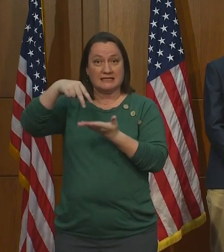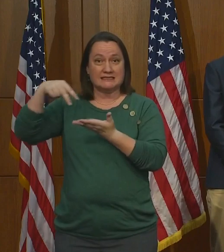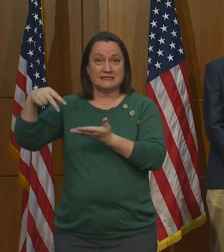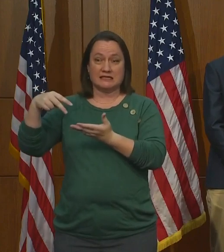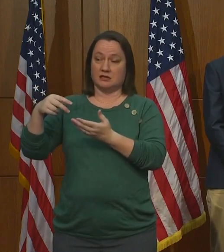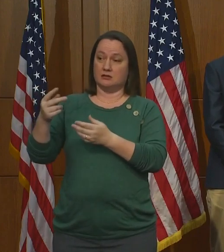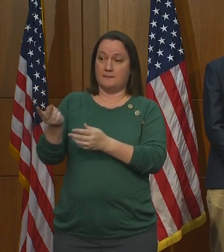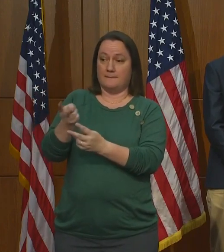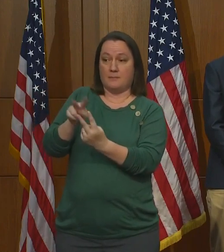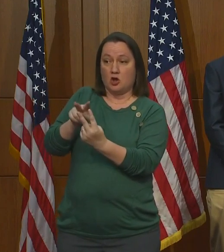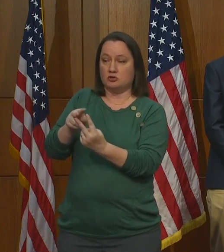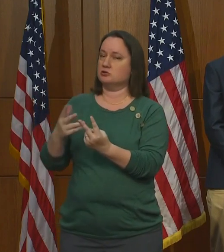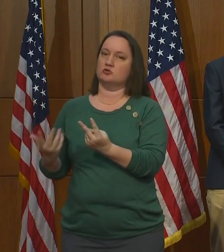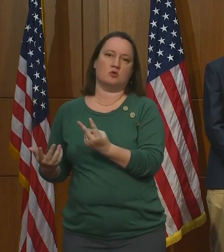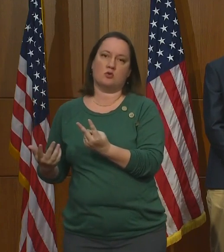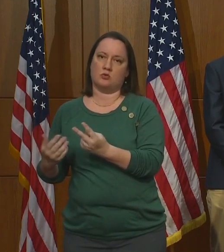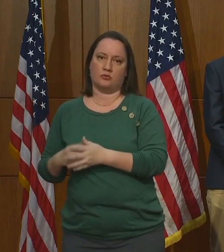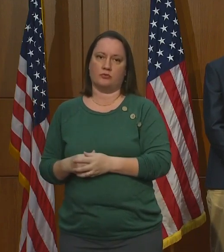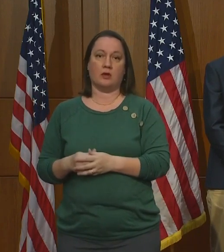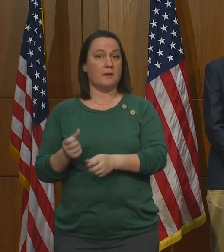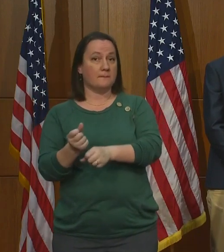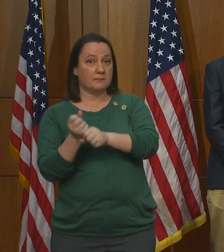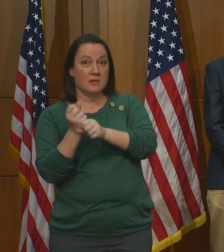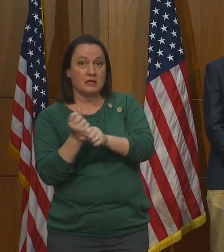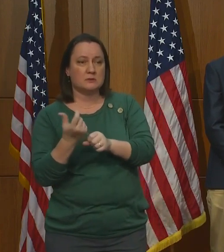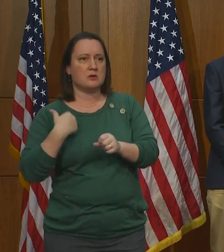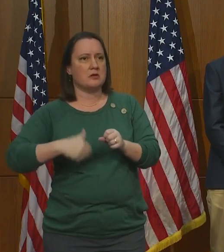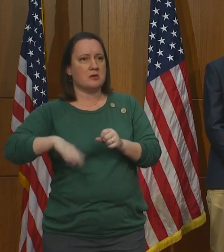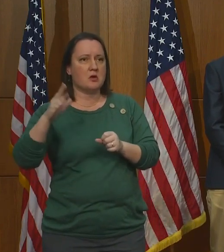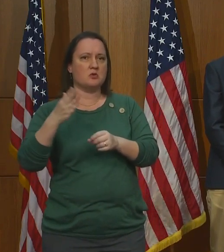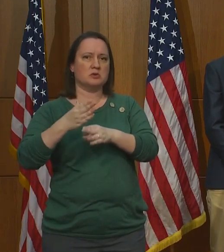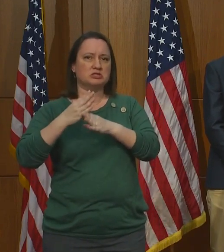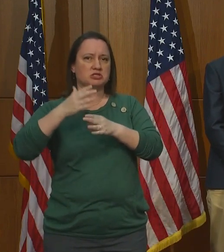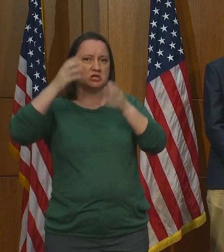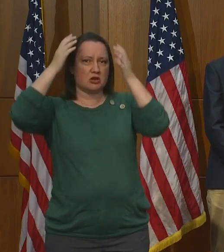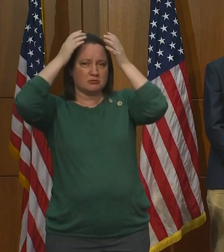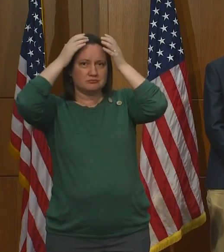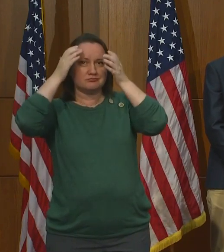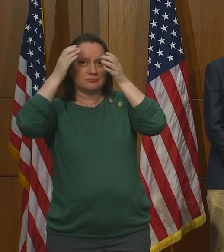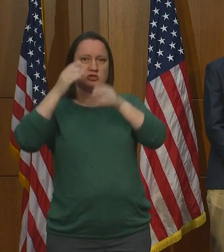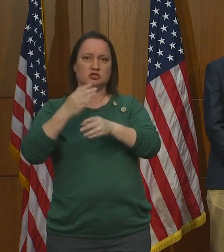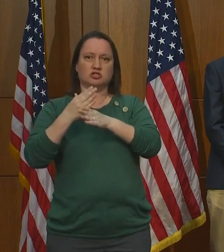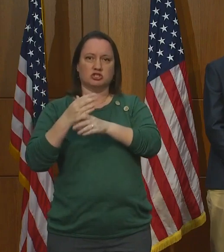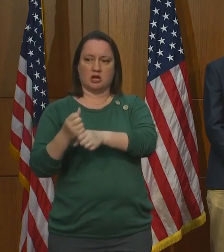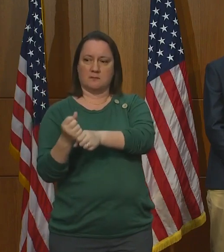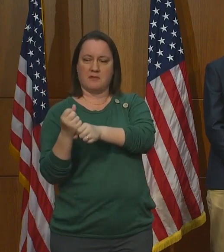THAT WERE. SKATER IS I STAY. UP